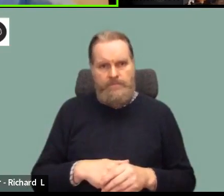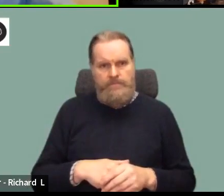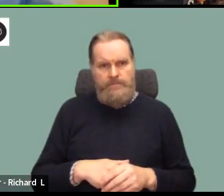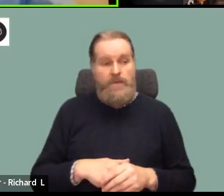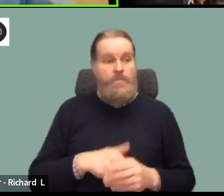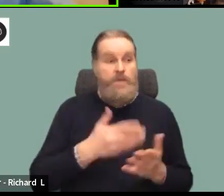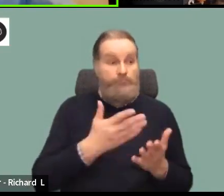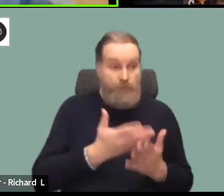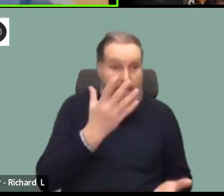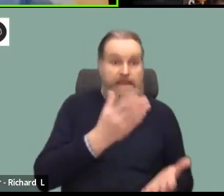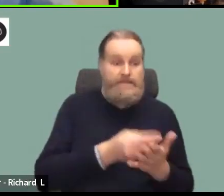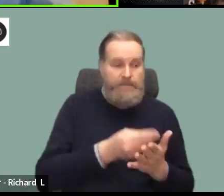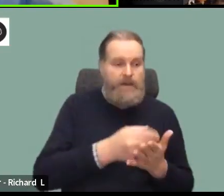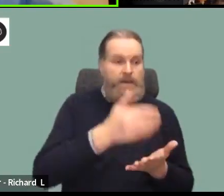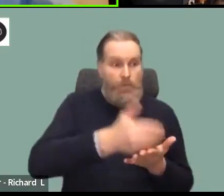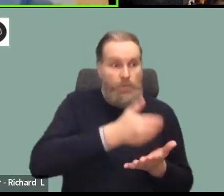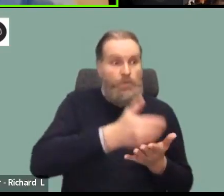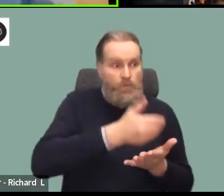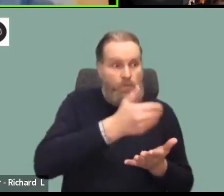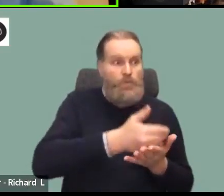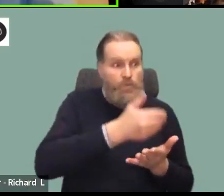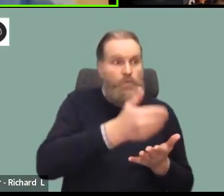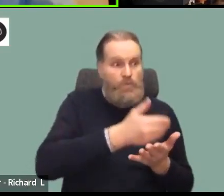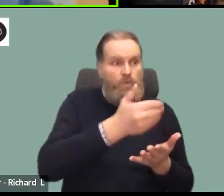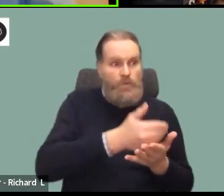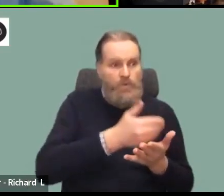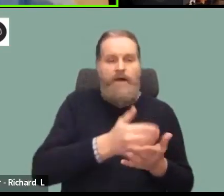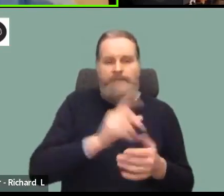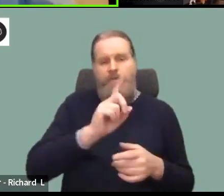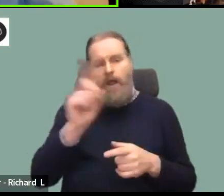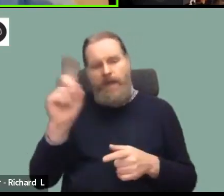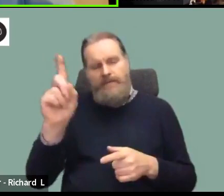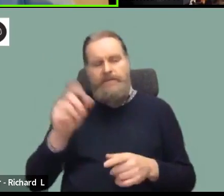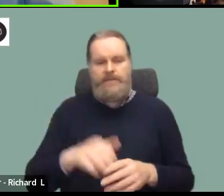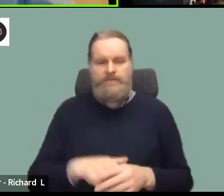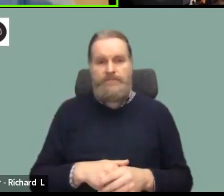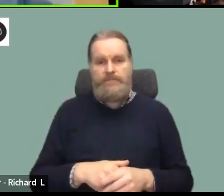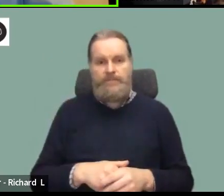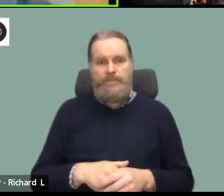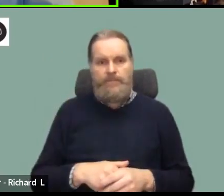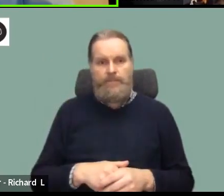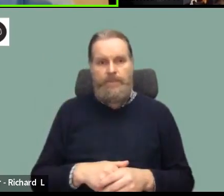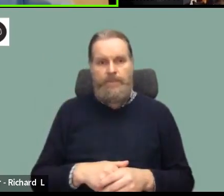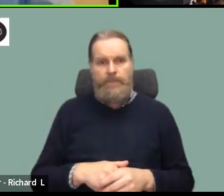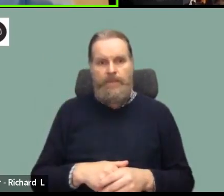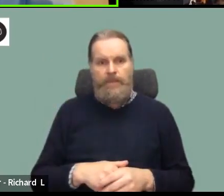the first wave of targeted action and probably the SECond. But we can't do is get to But we can't do is get to a position where the action we